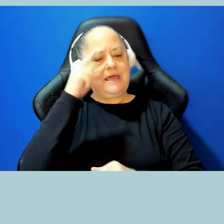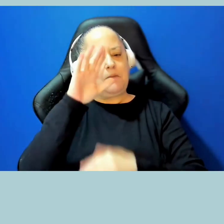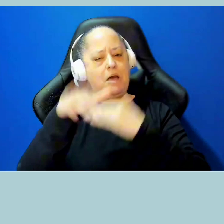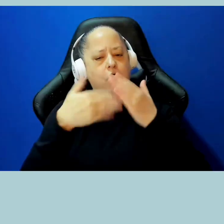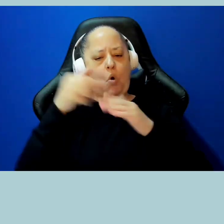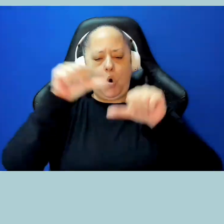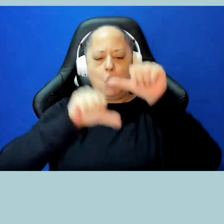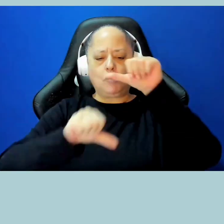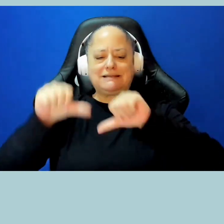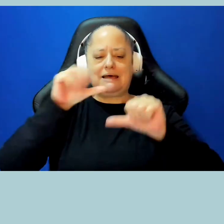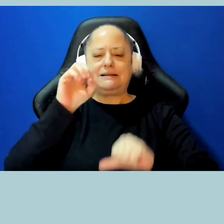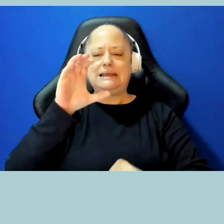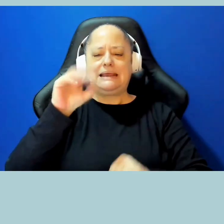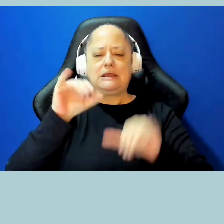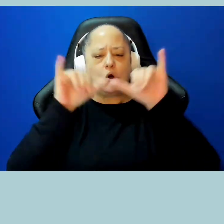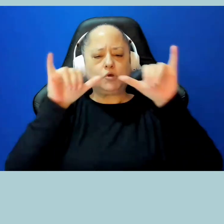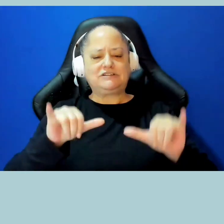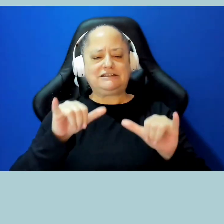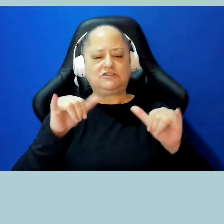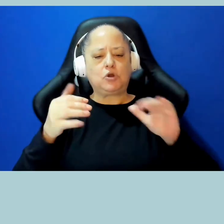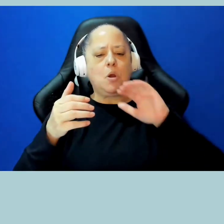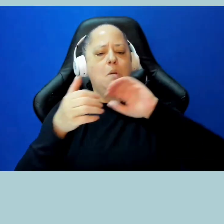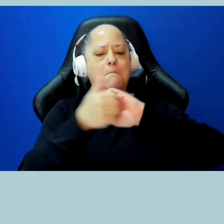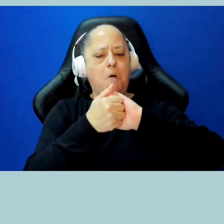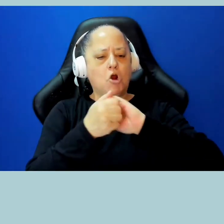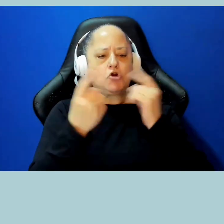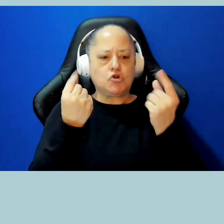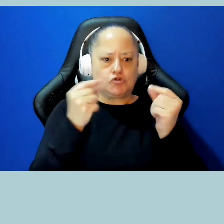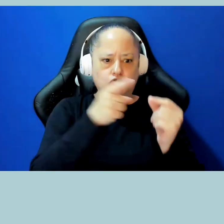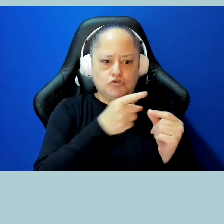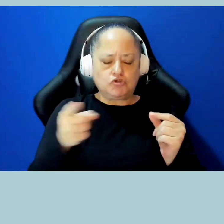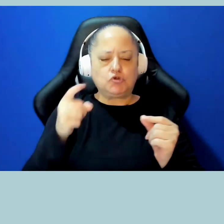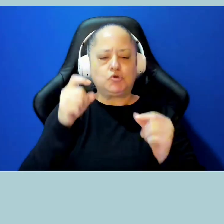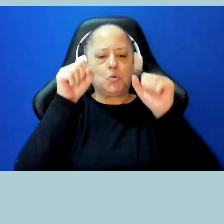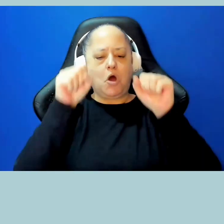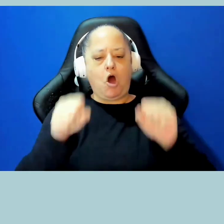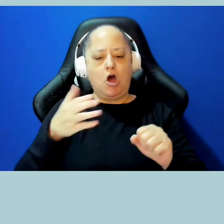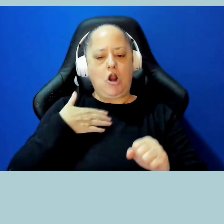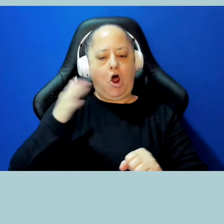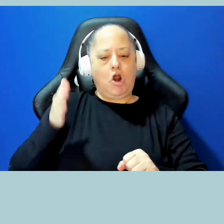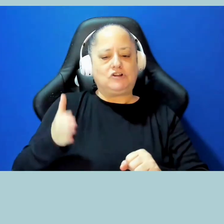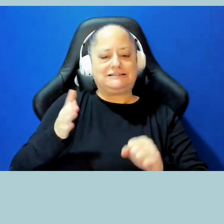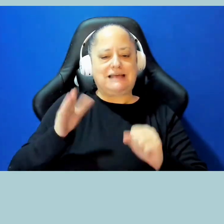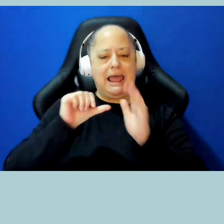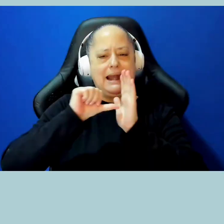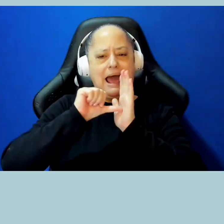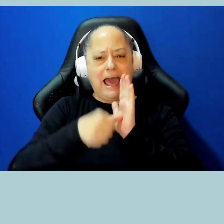can do. So we can, there are things we can do on our side and we can highlight with other partners in the